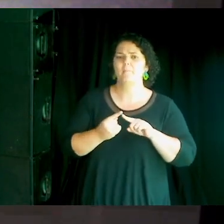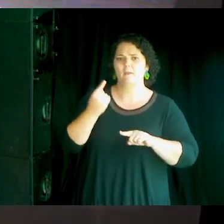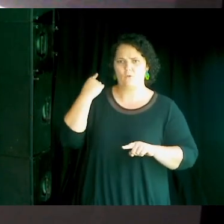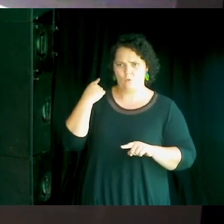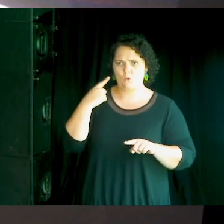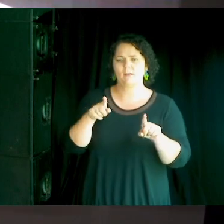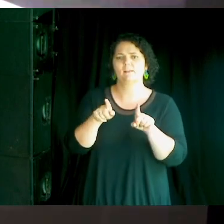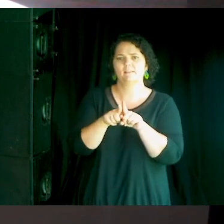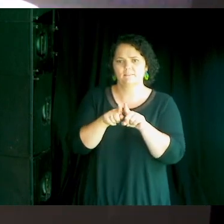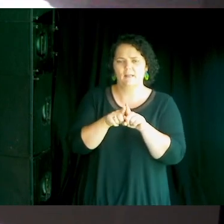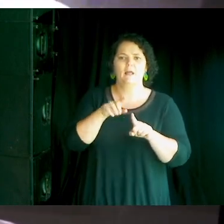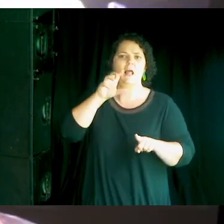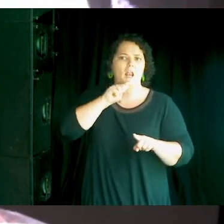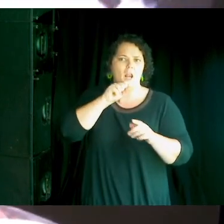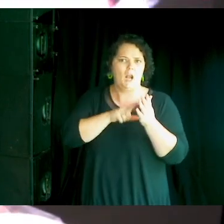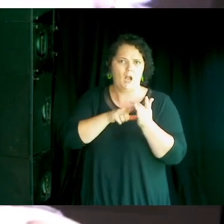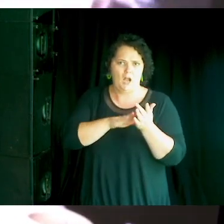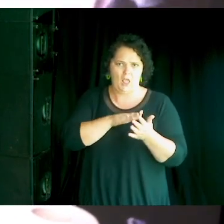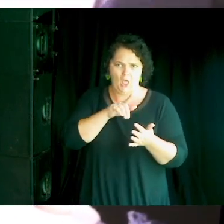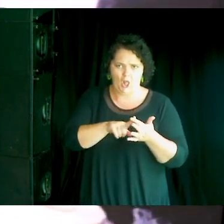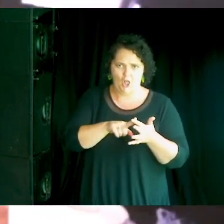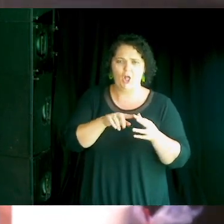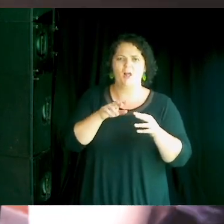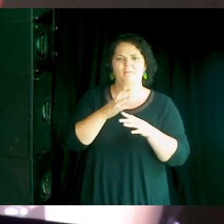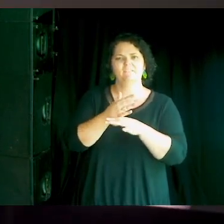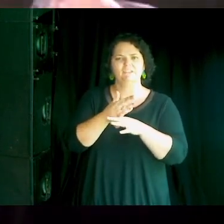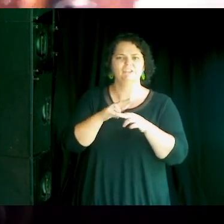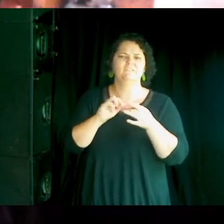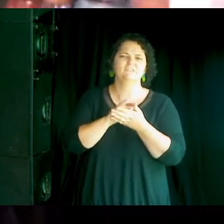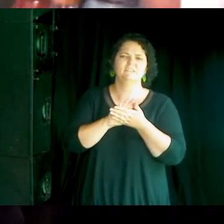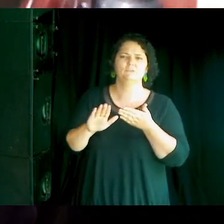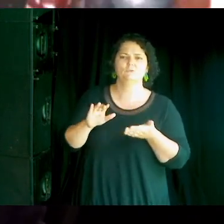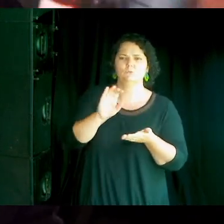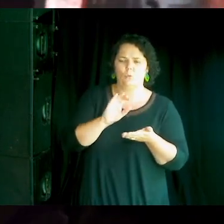and fish sauce and at this time I'm going to add a little bit of palm sugar to it